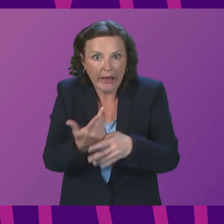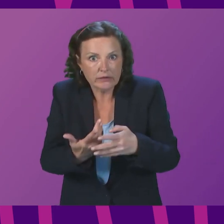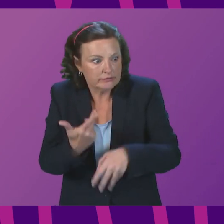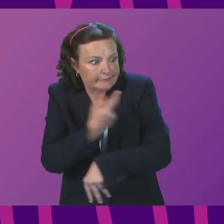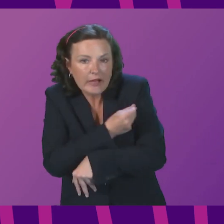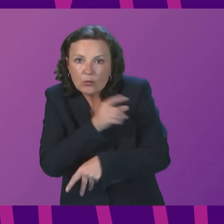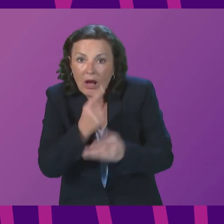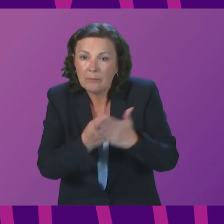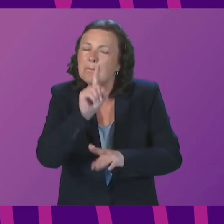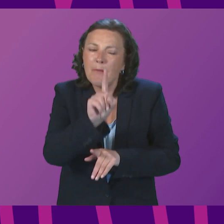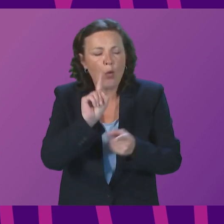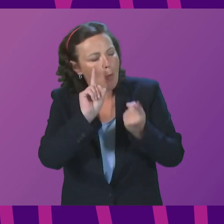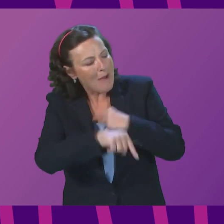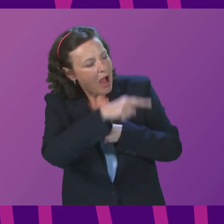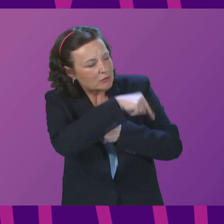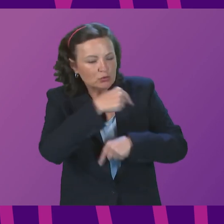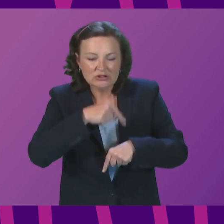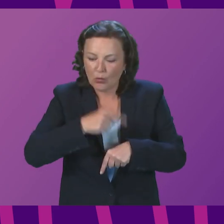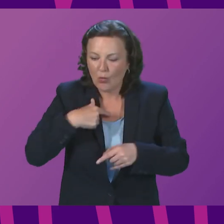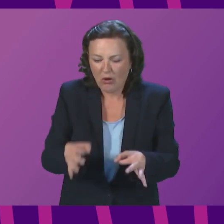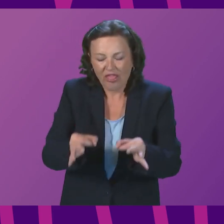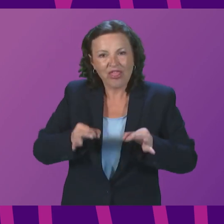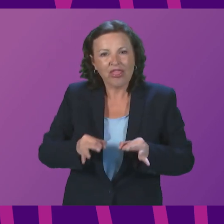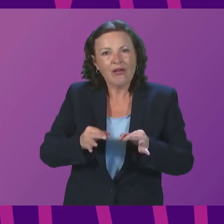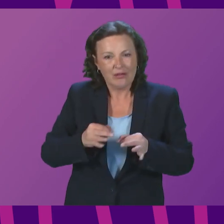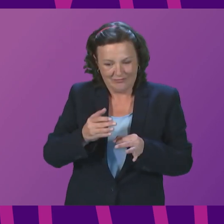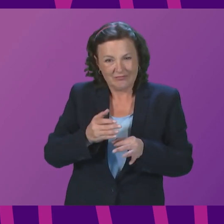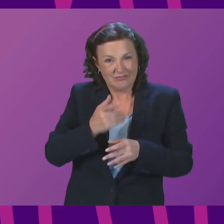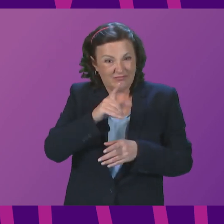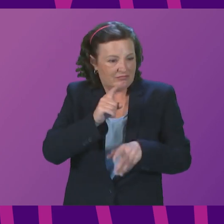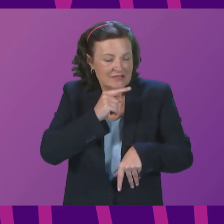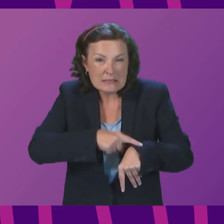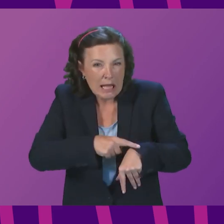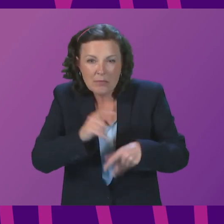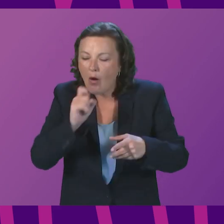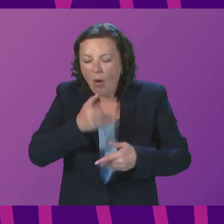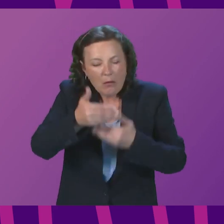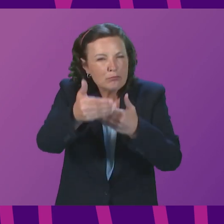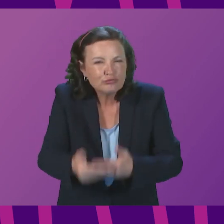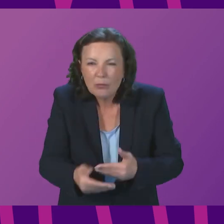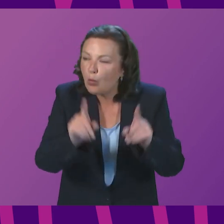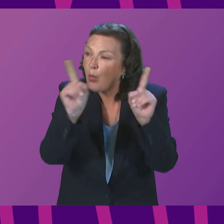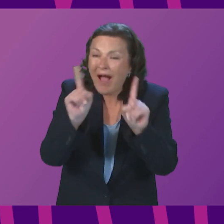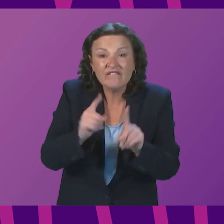On the timing and coverage of a vaccination programme, or phase of a vaccination programme—this